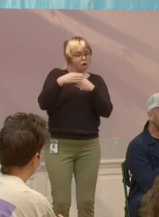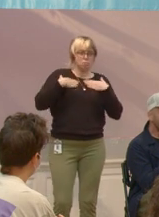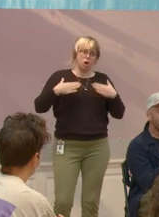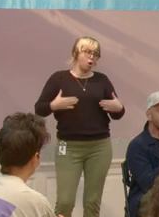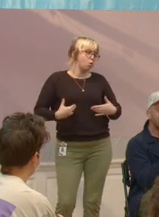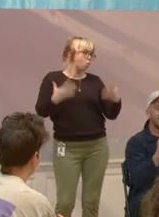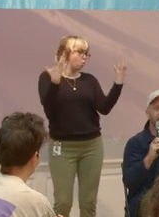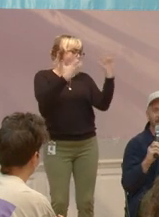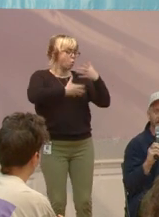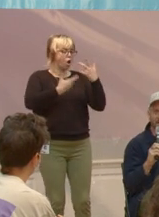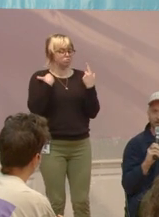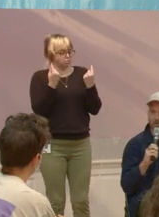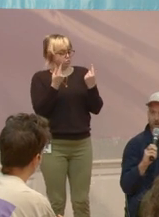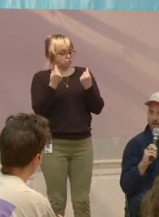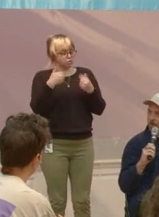and like all of these things that I like as a young boy like